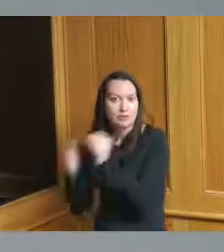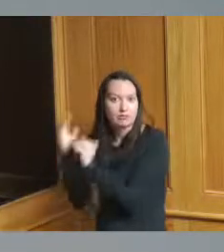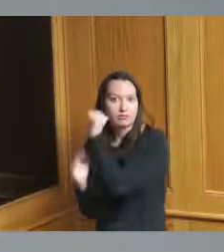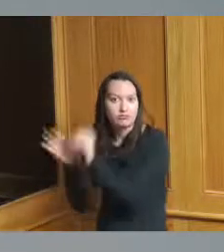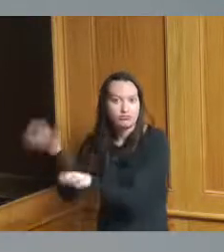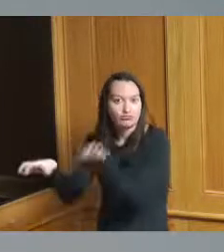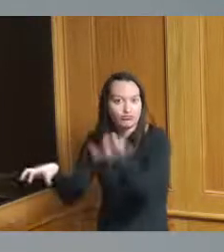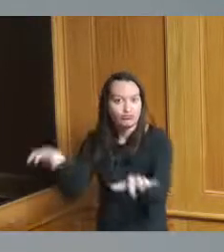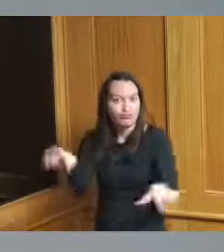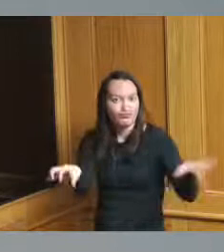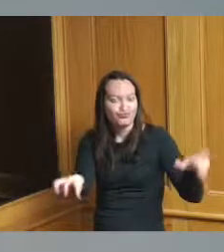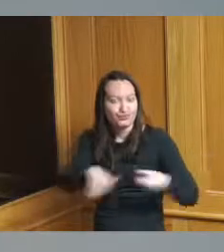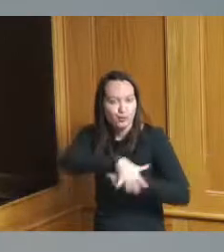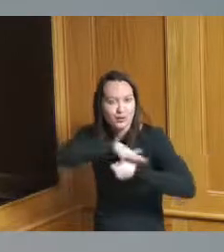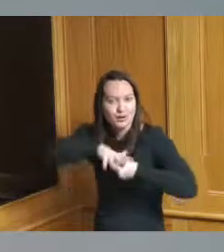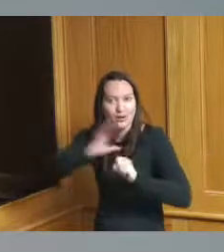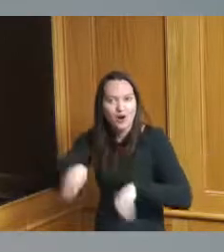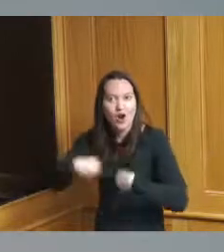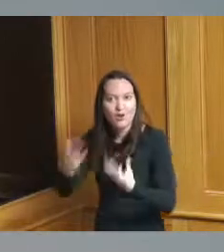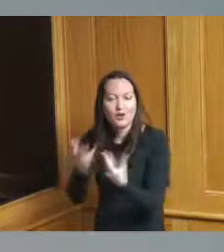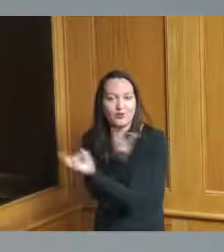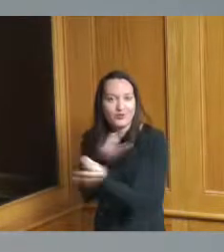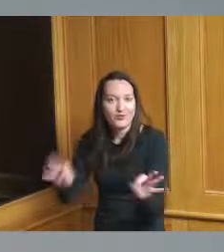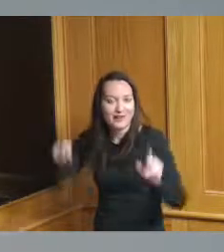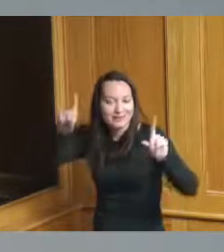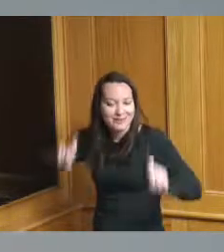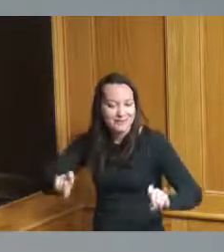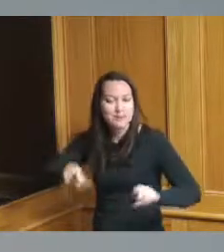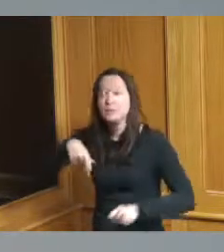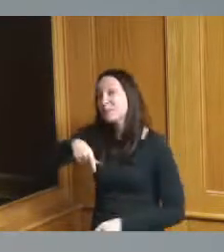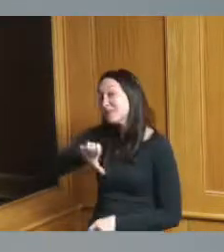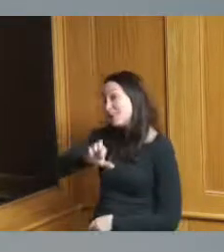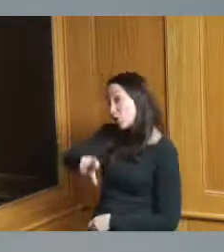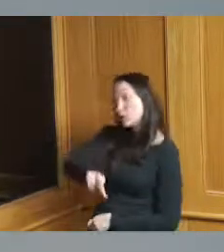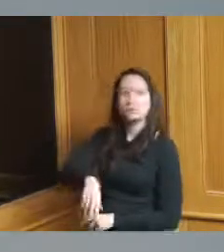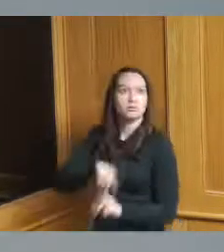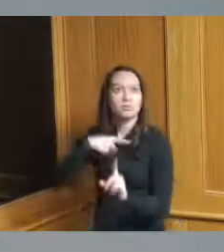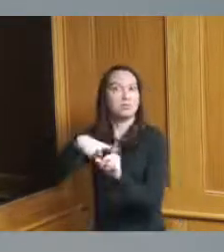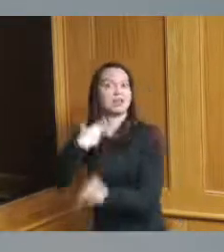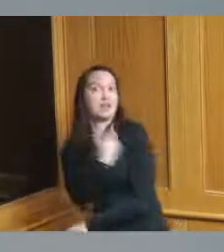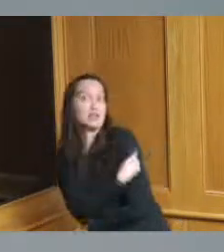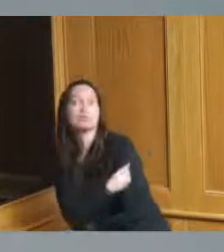region that offers that no-cost PCR testing and and vaccination yeah vaccination as well